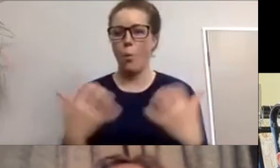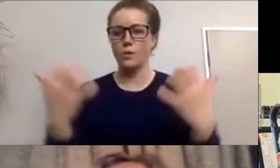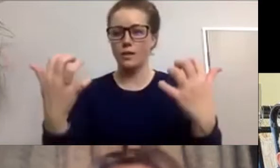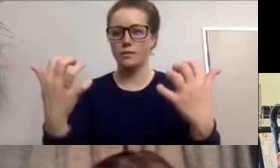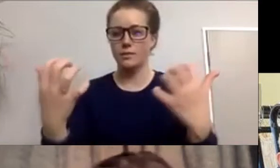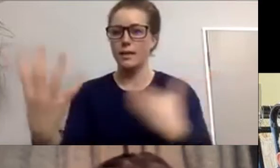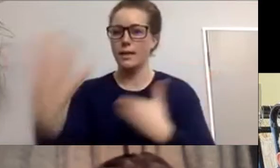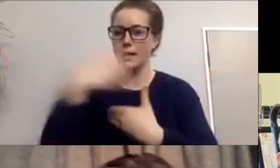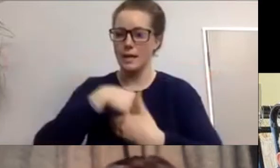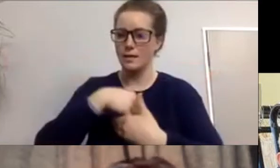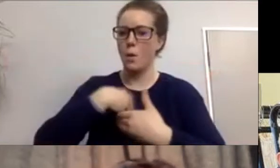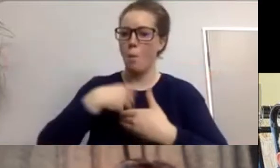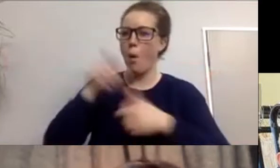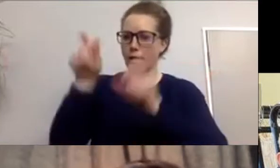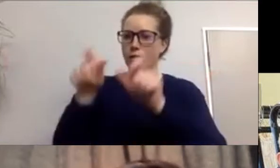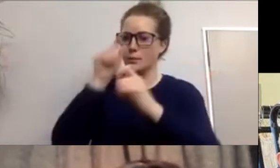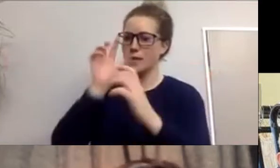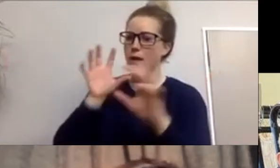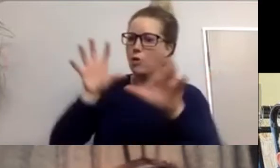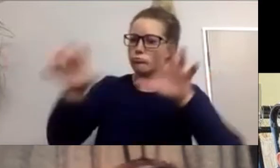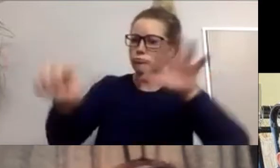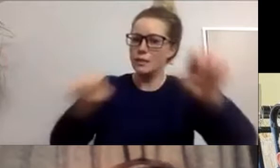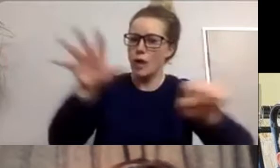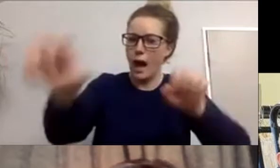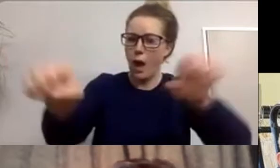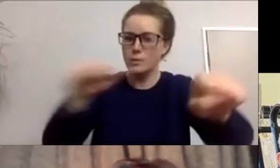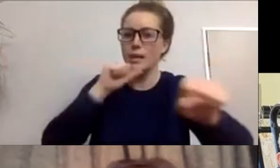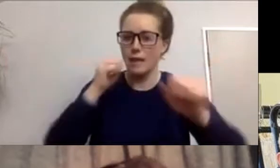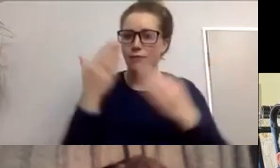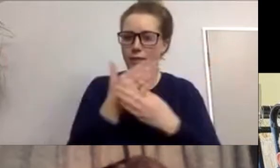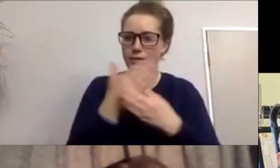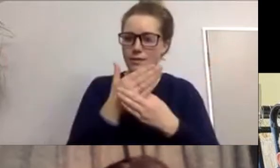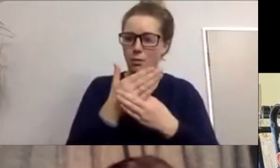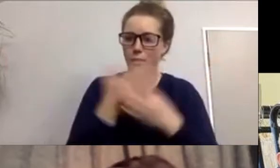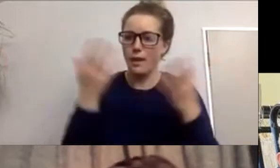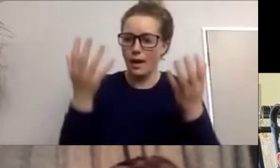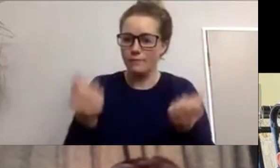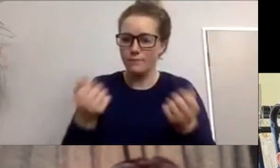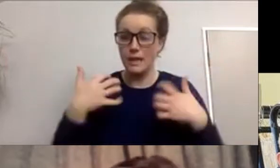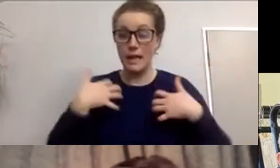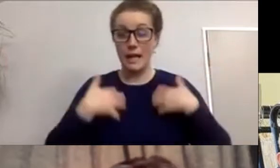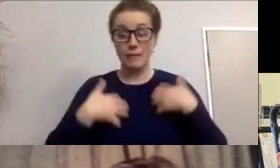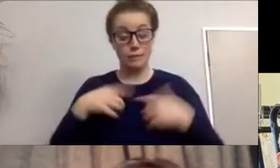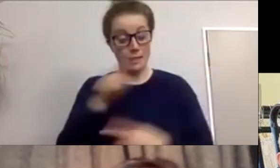more customers. It was really interesting the meeting and it went well, but it was